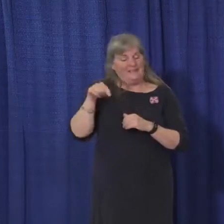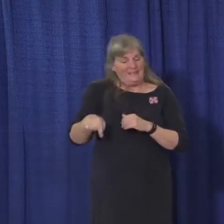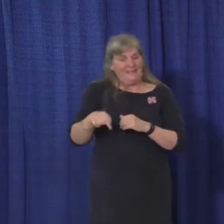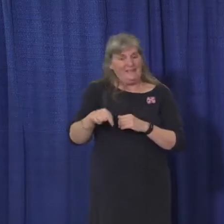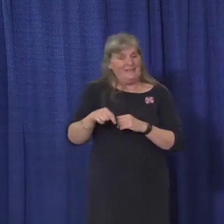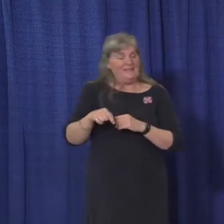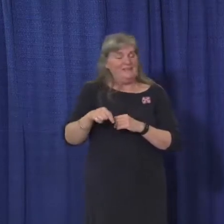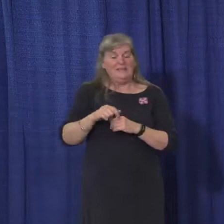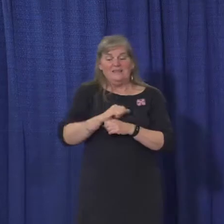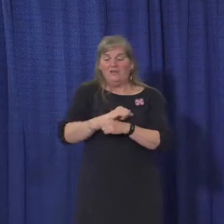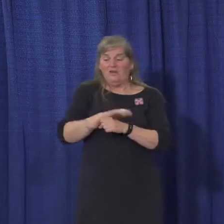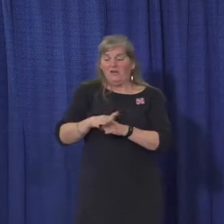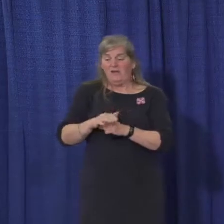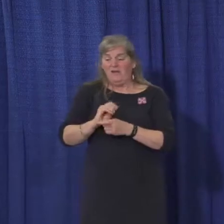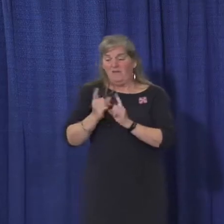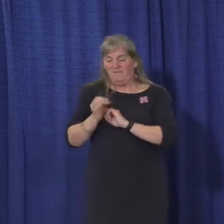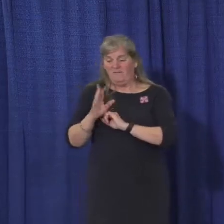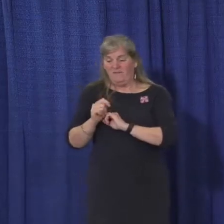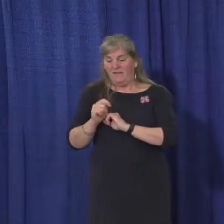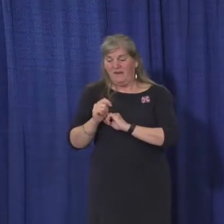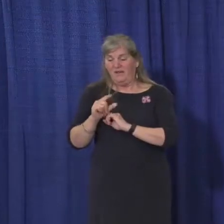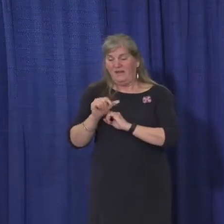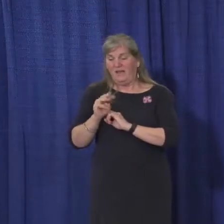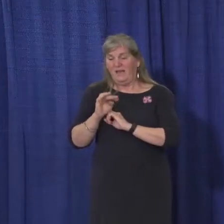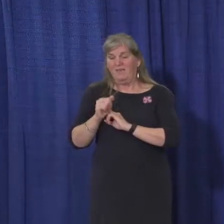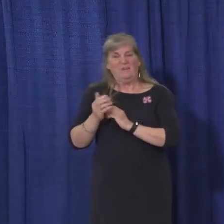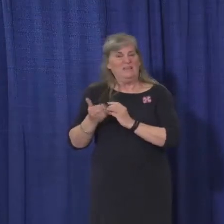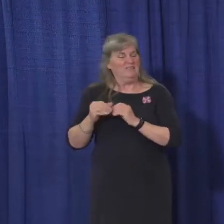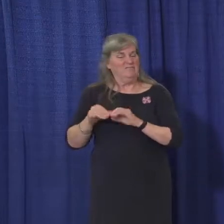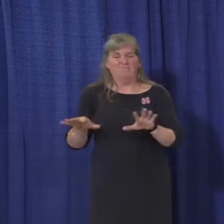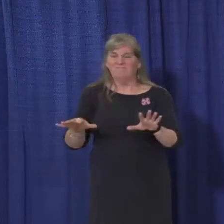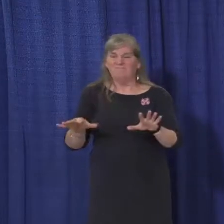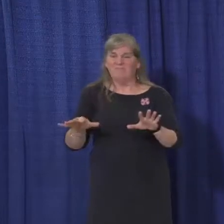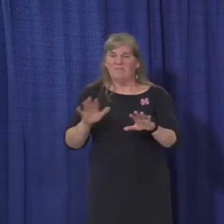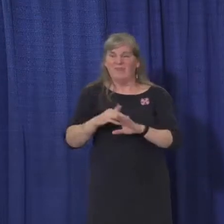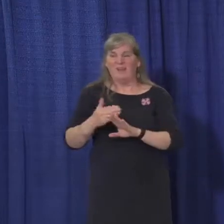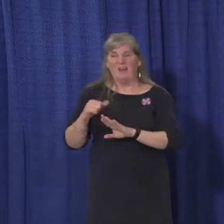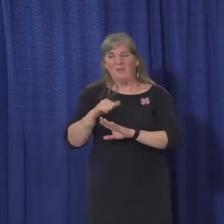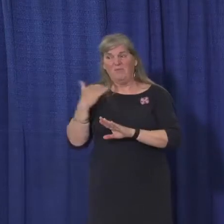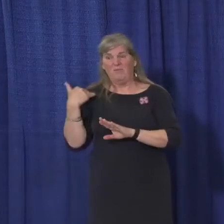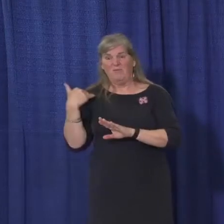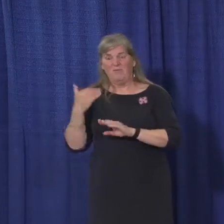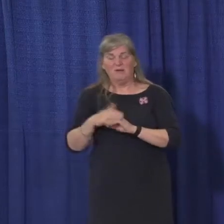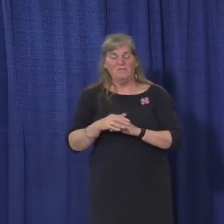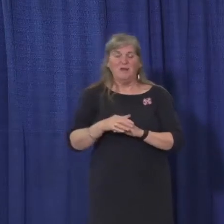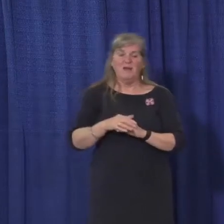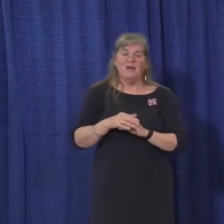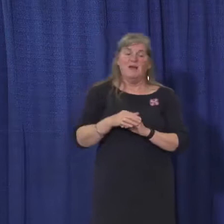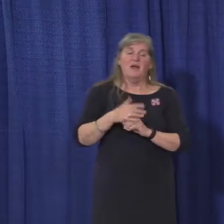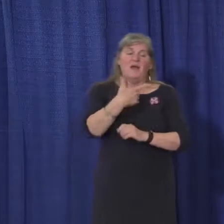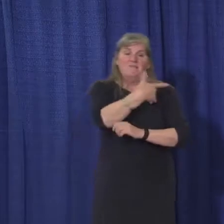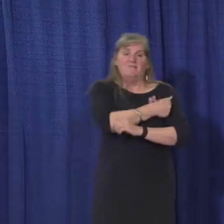transmissible than the previous strains we knew. But vaccine protects well